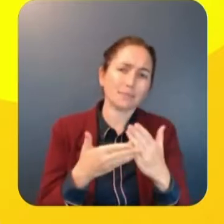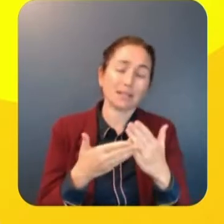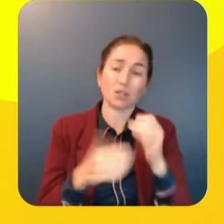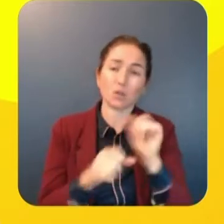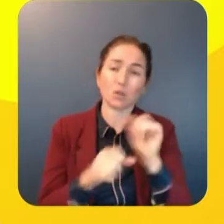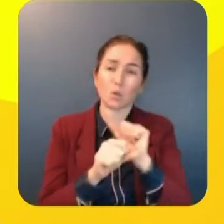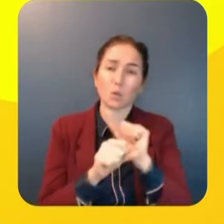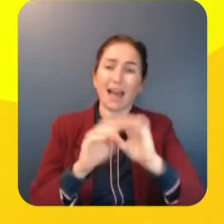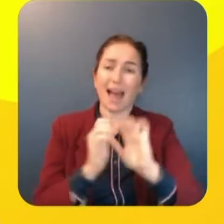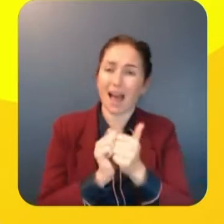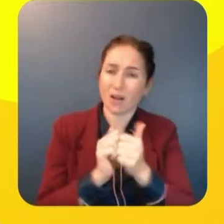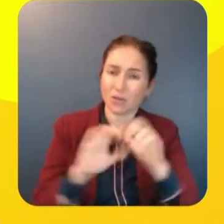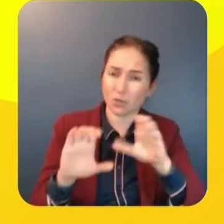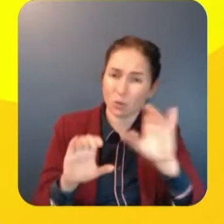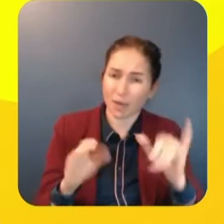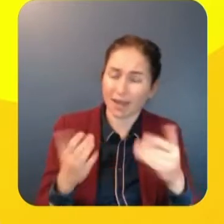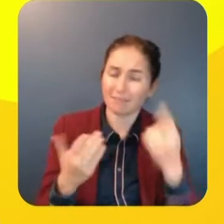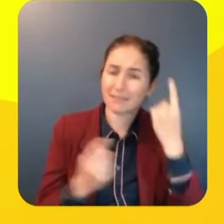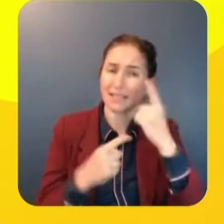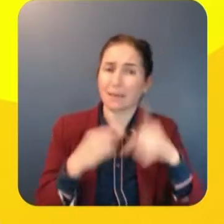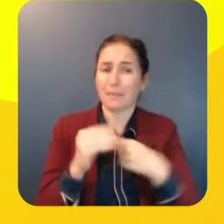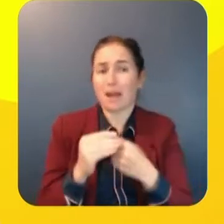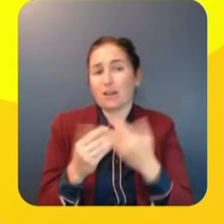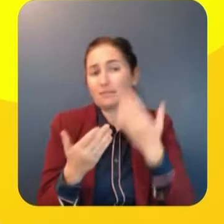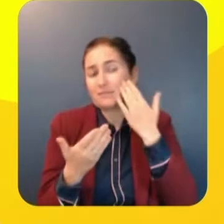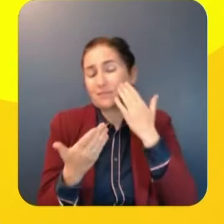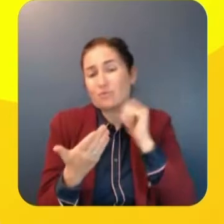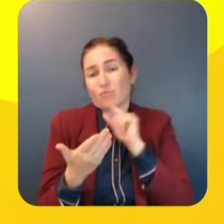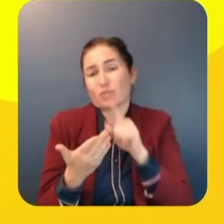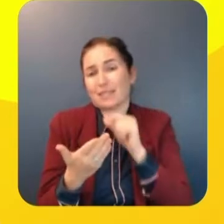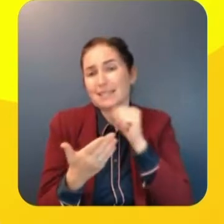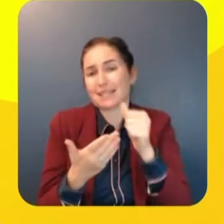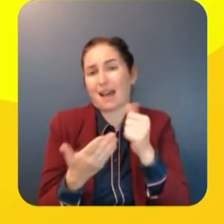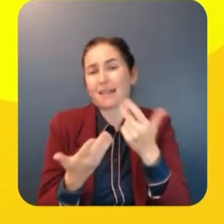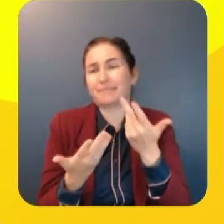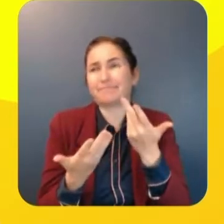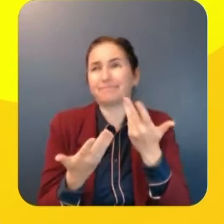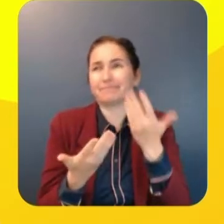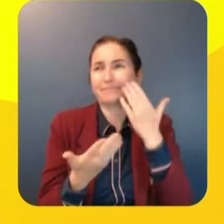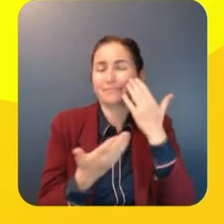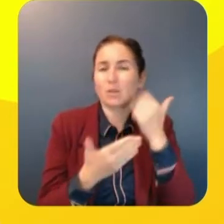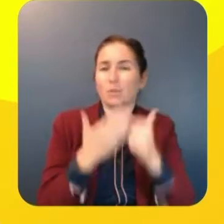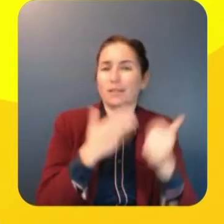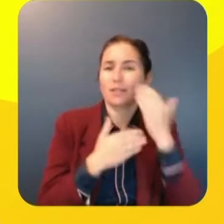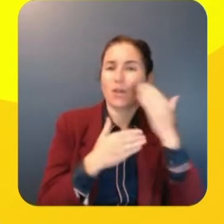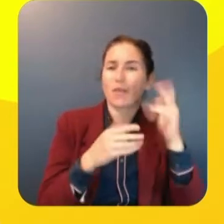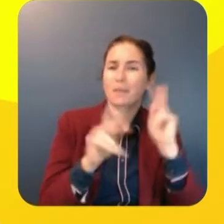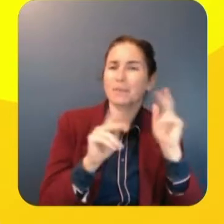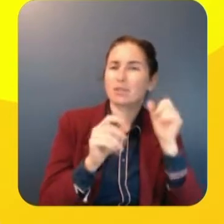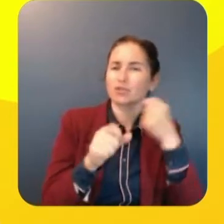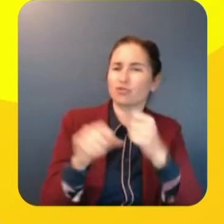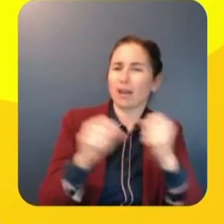I think about where even it doesn't sit within a kind of people strategy. It's kind of the wider organizational agenda